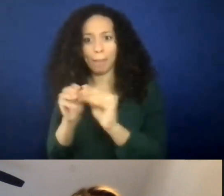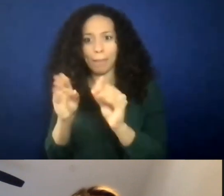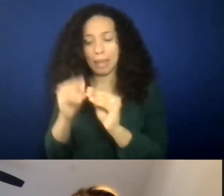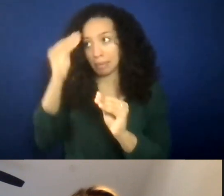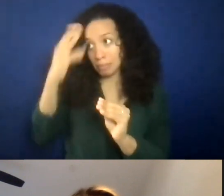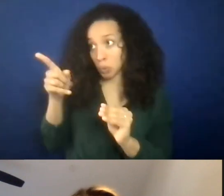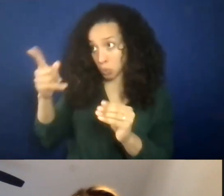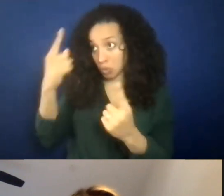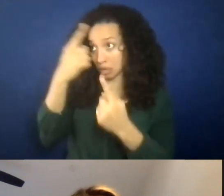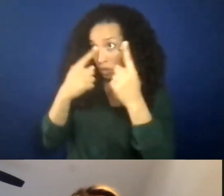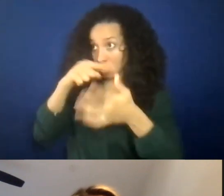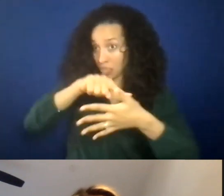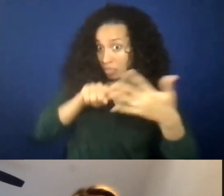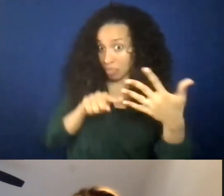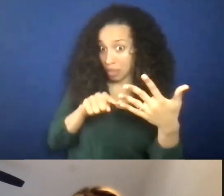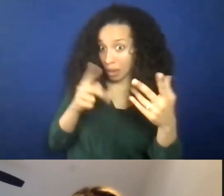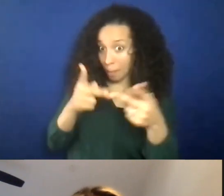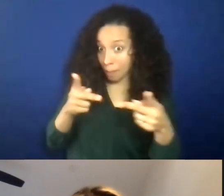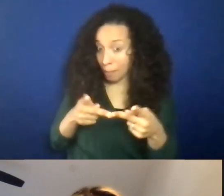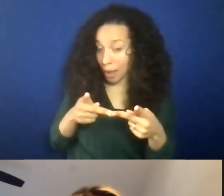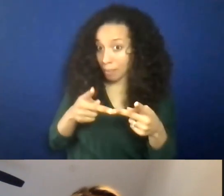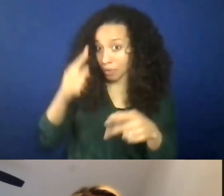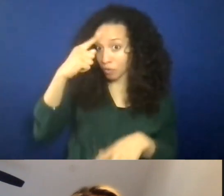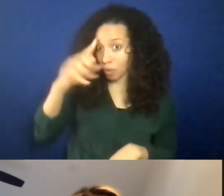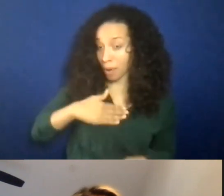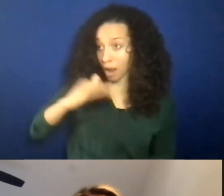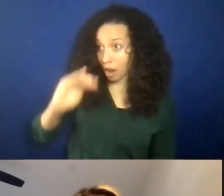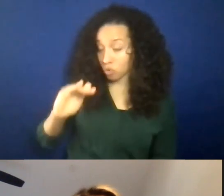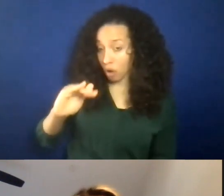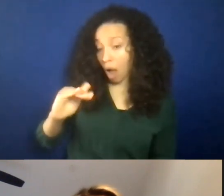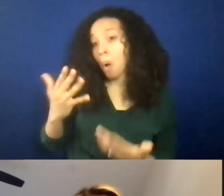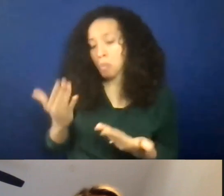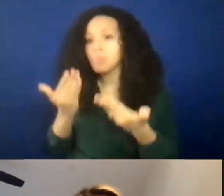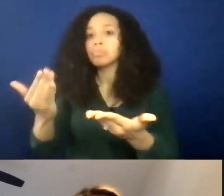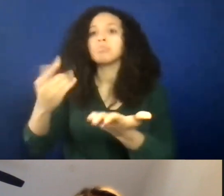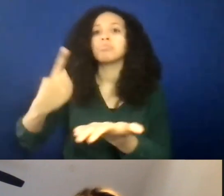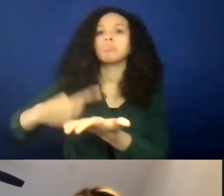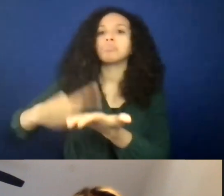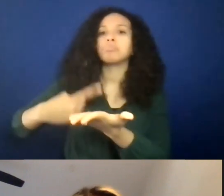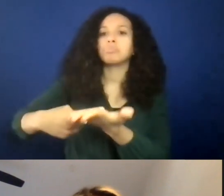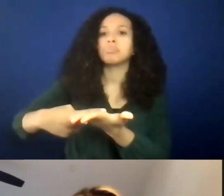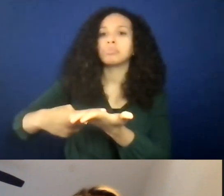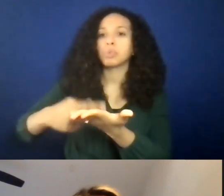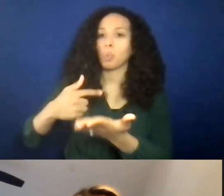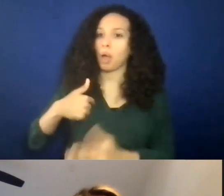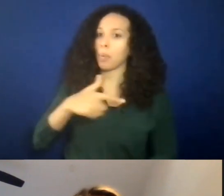for my child and could we discuss that because we feel this might be a good fit?” So I think